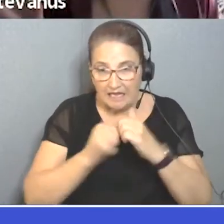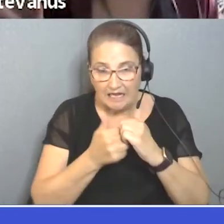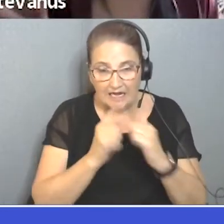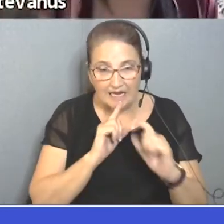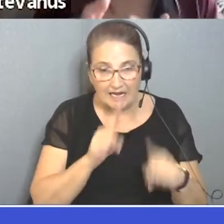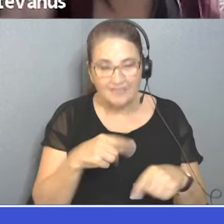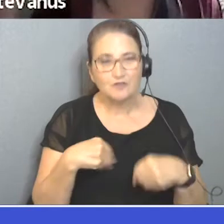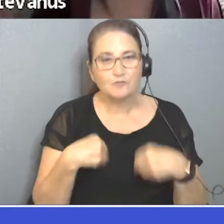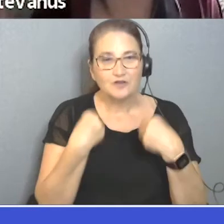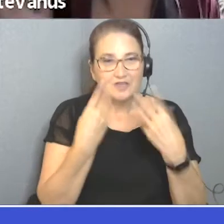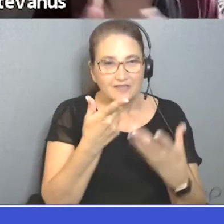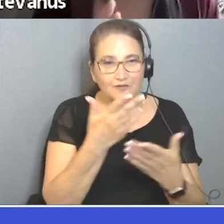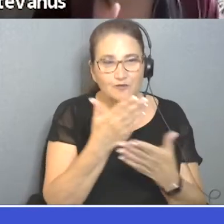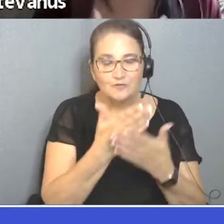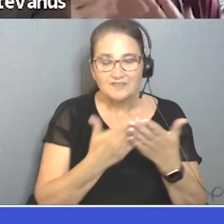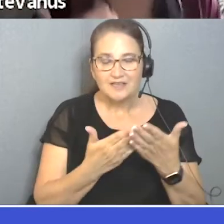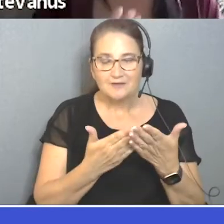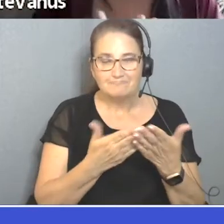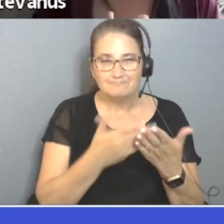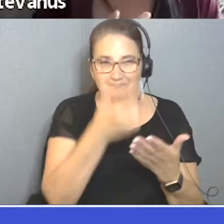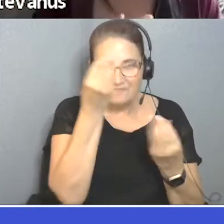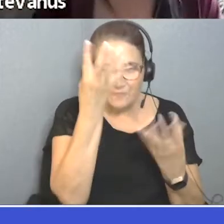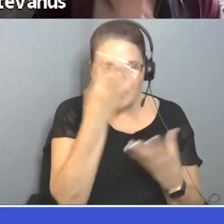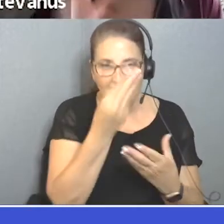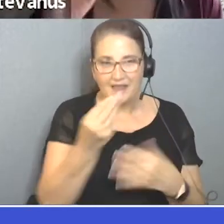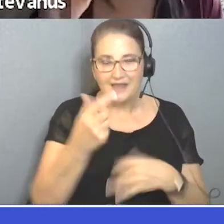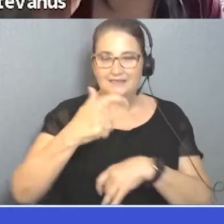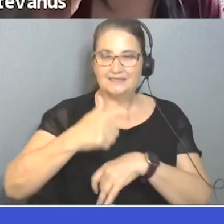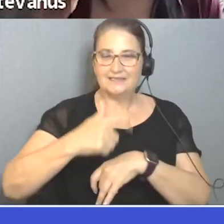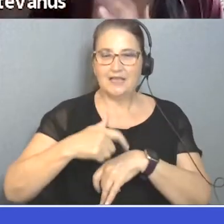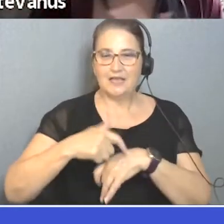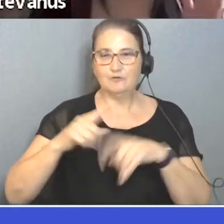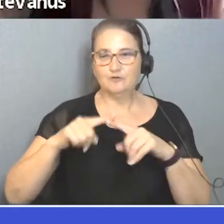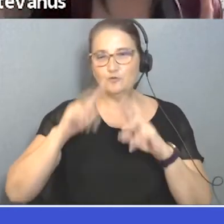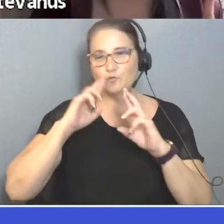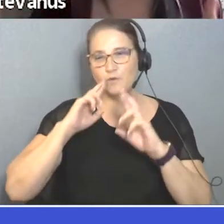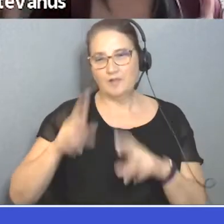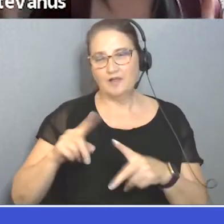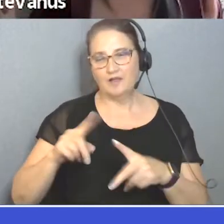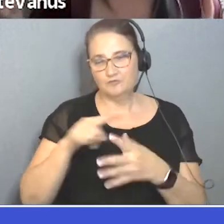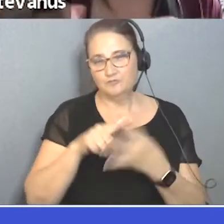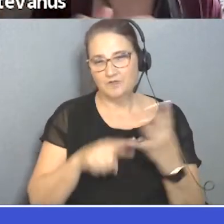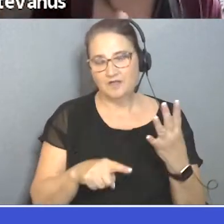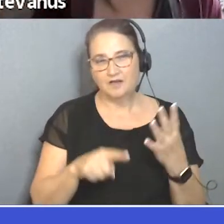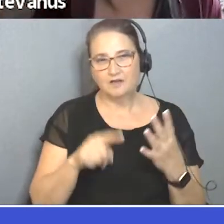prompts, but I do want to give you the prompts and some space, some spaciousness to respond to them. So on your first sheet of paper, blank